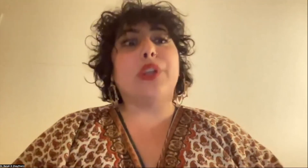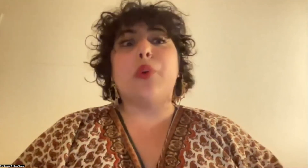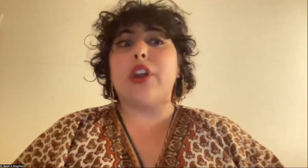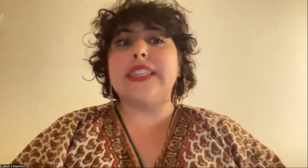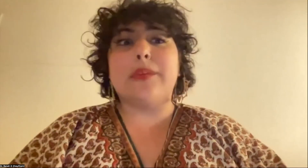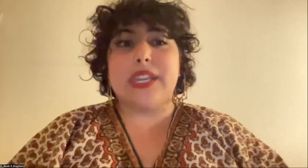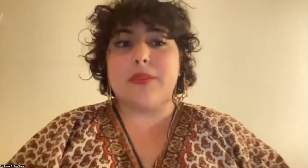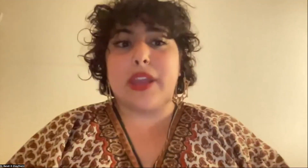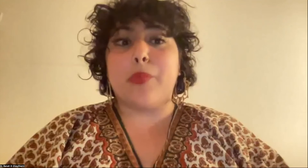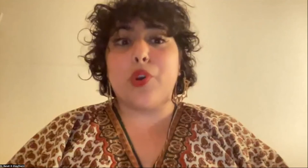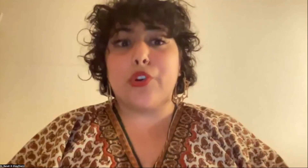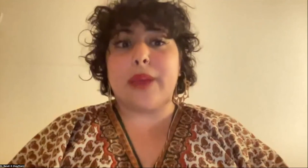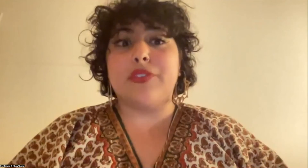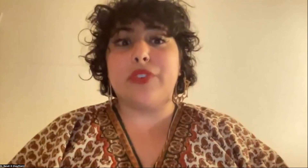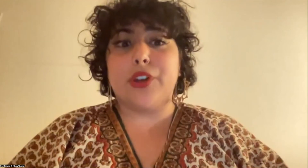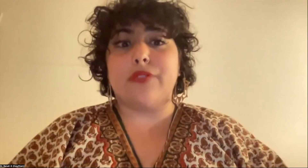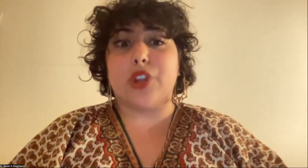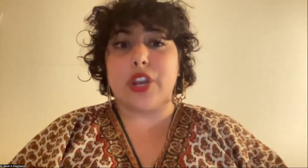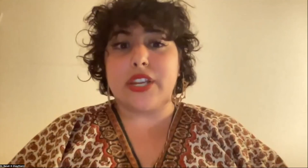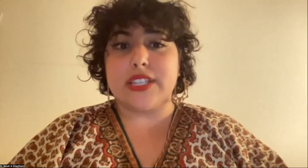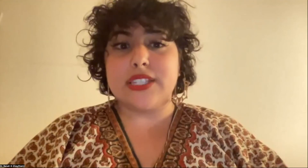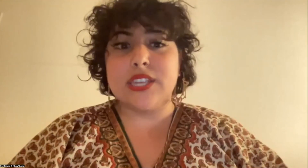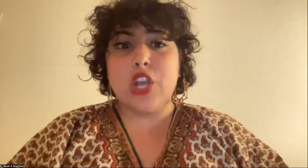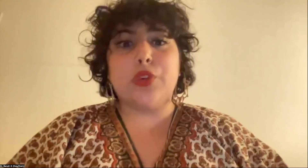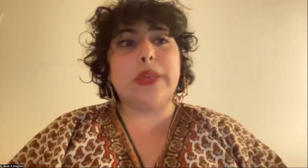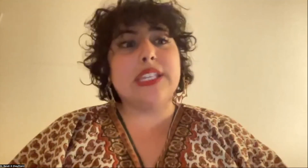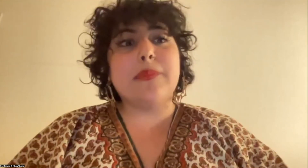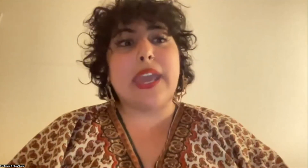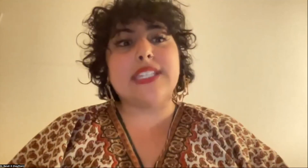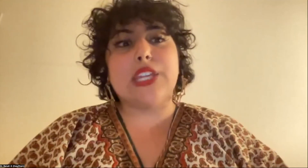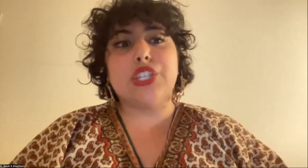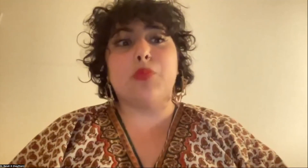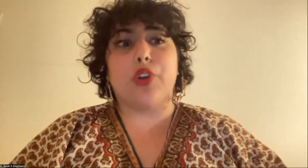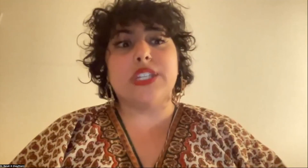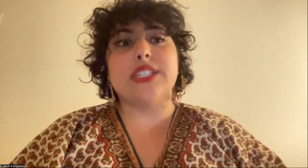when you aren’t limited by a programmed fear of darkness you begin to pay attention more to the